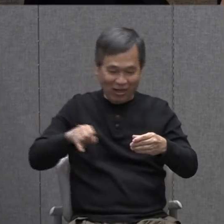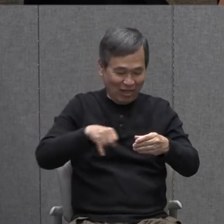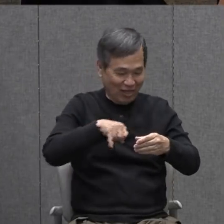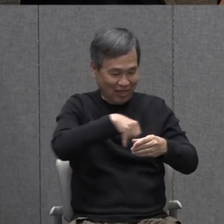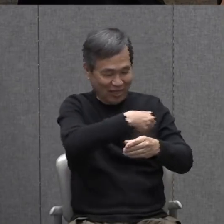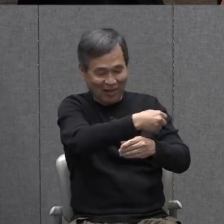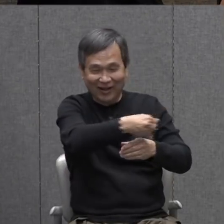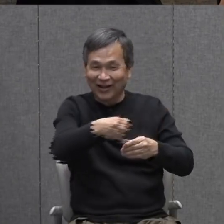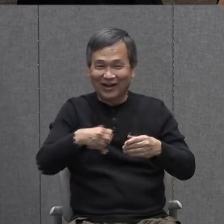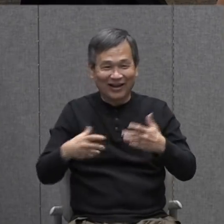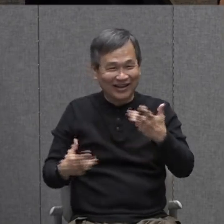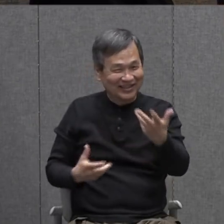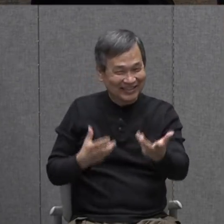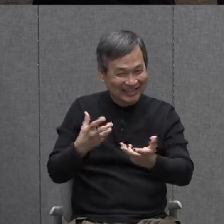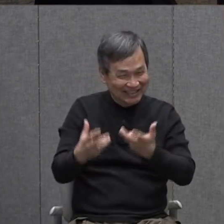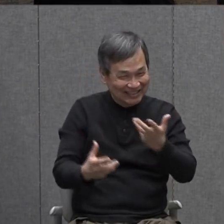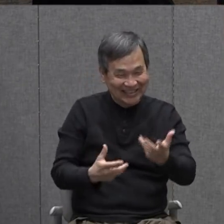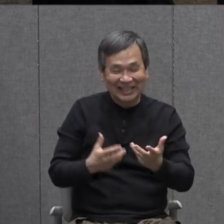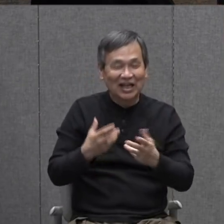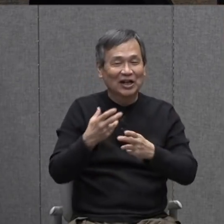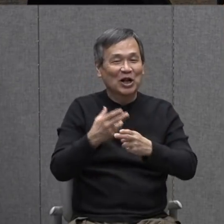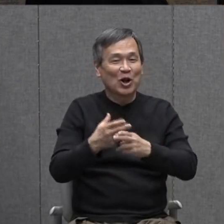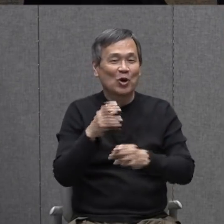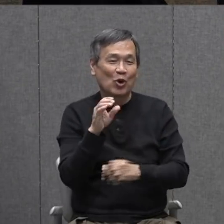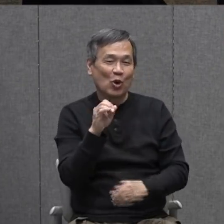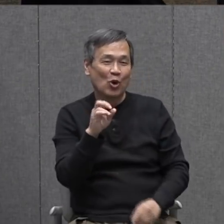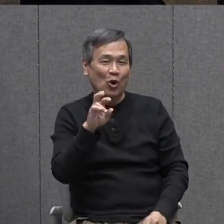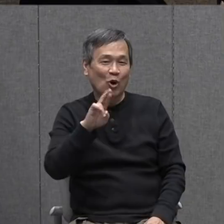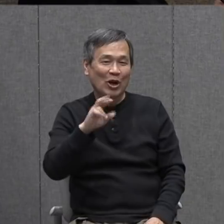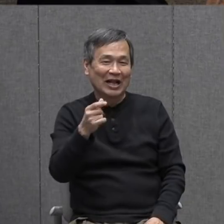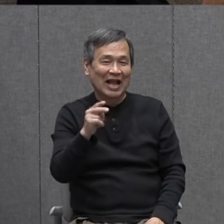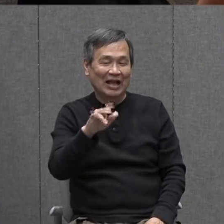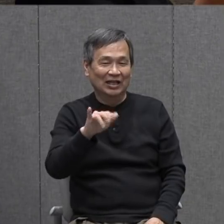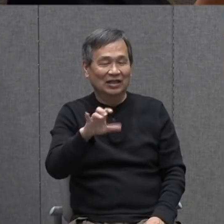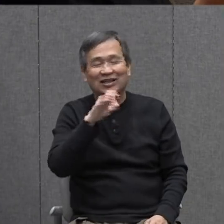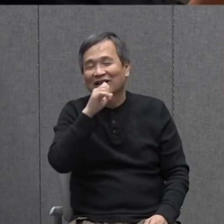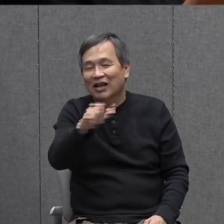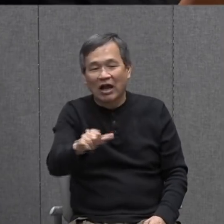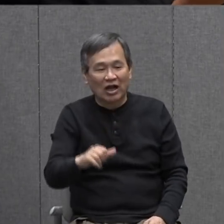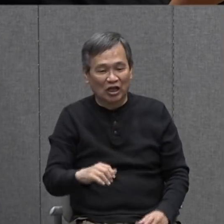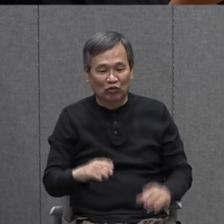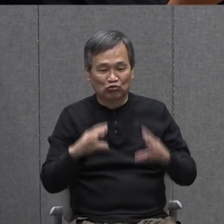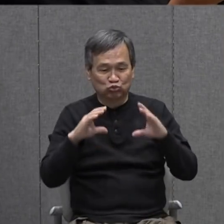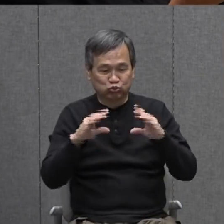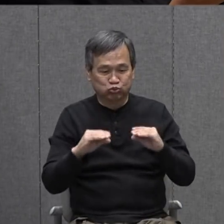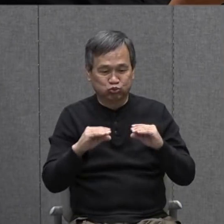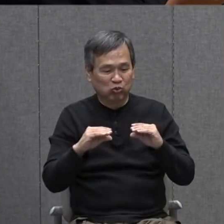So this would be sort of an organic shape. It's not flat. Look, it has some height to it